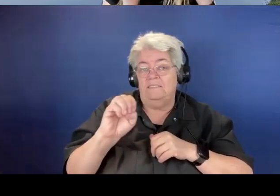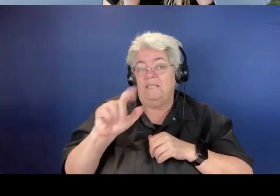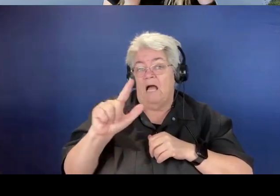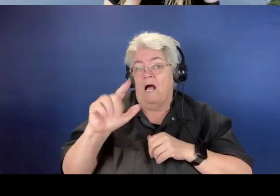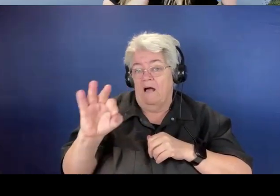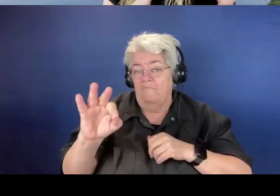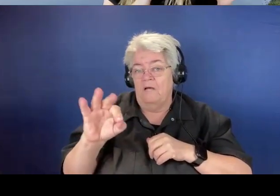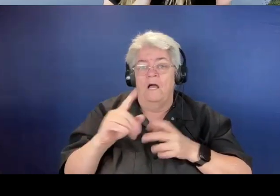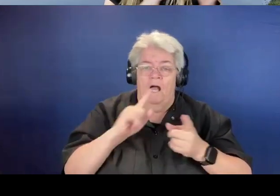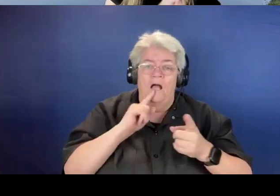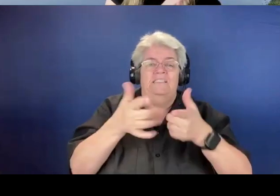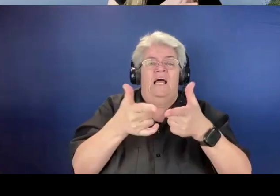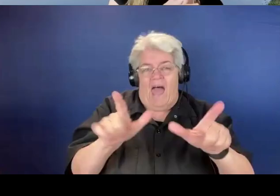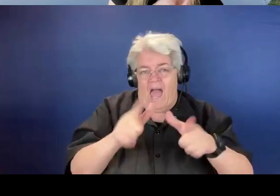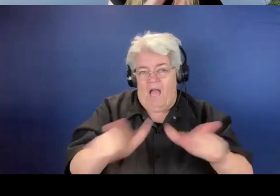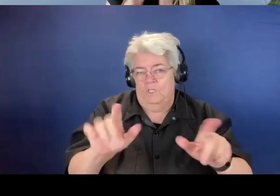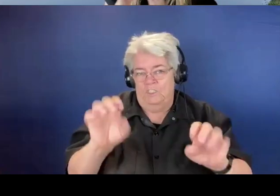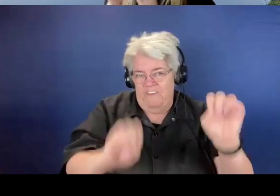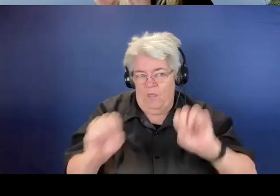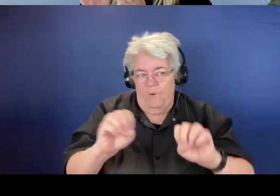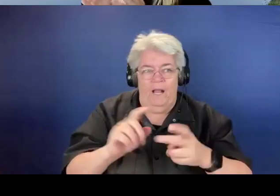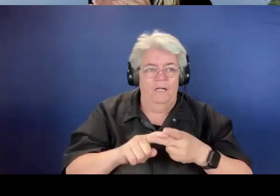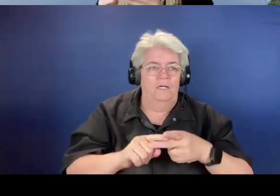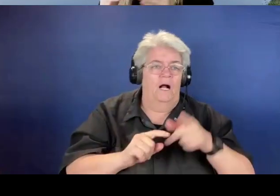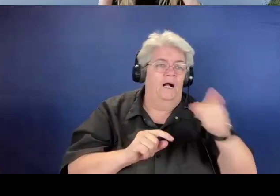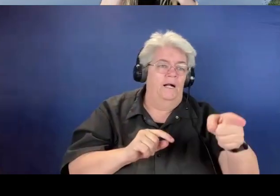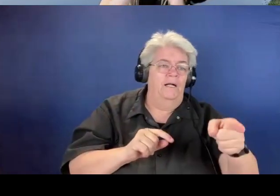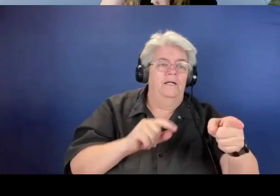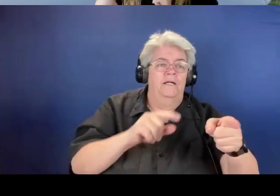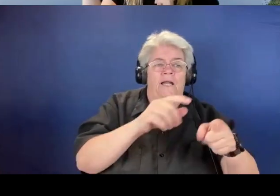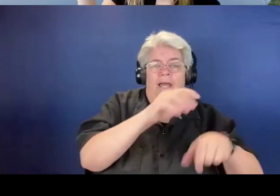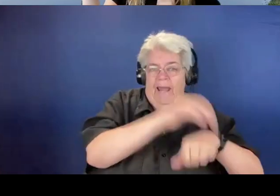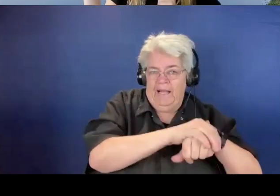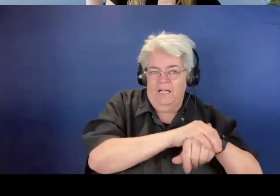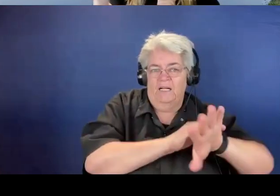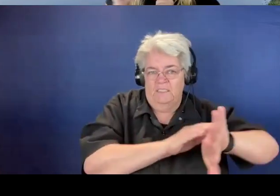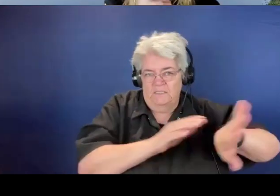We have English on one side and Spanish on the other. You see they're on the same line.